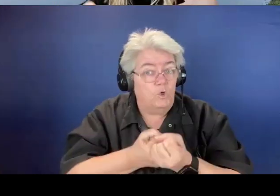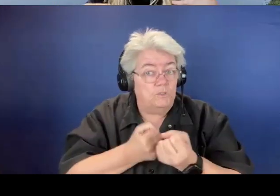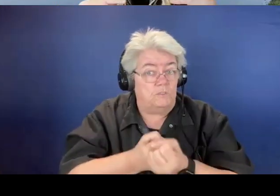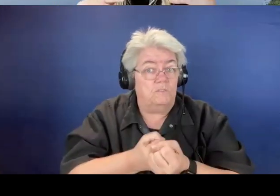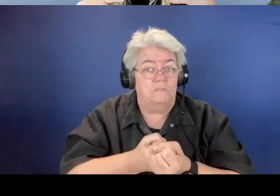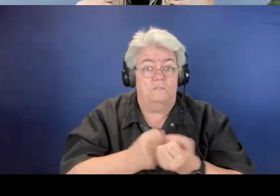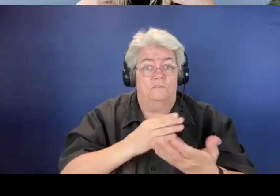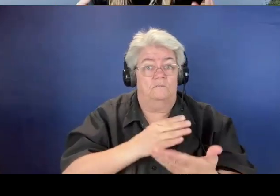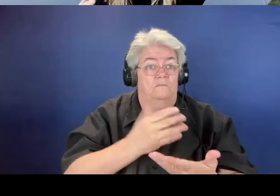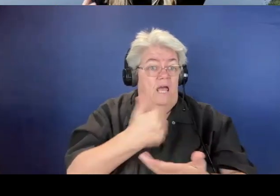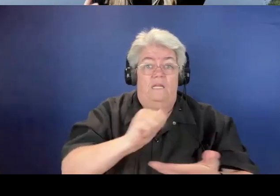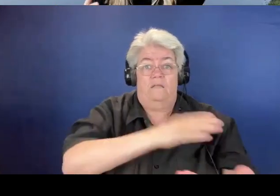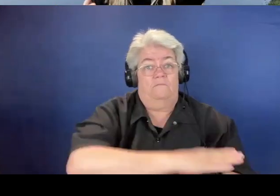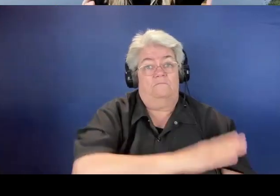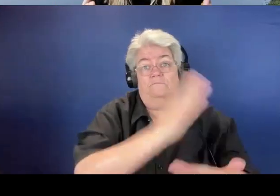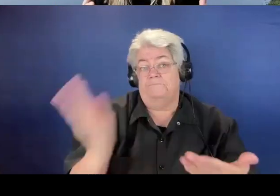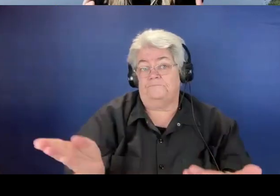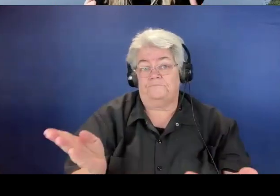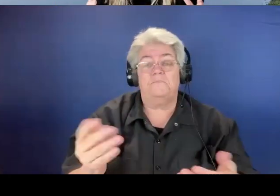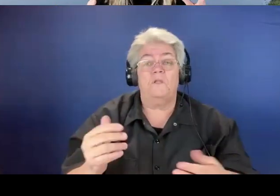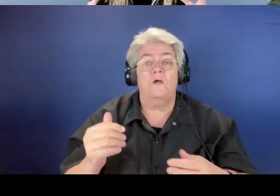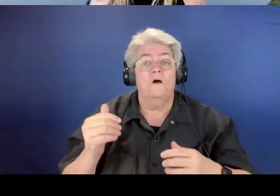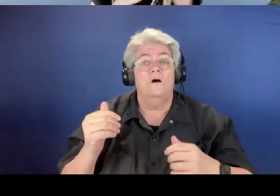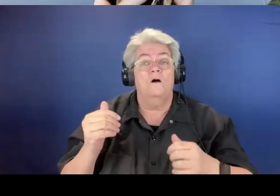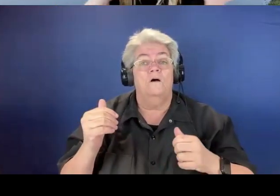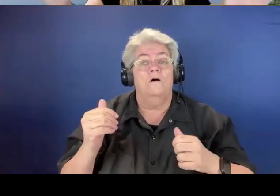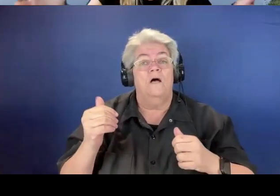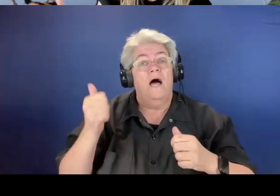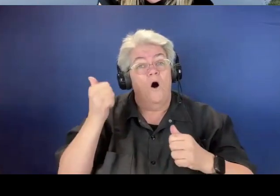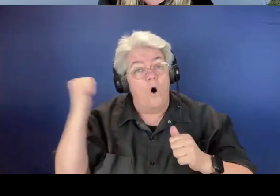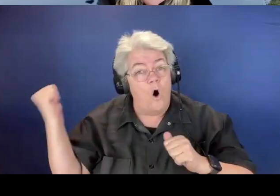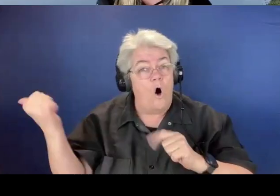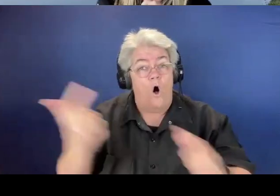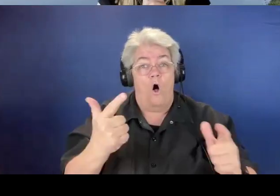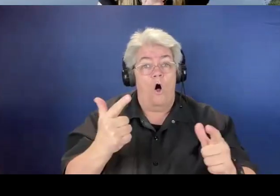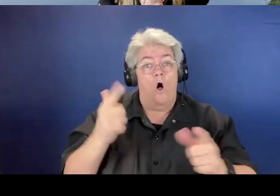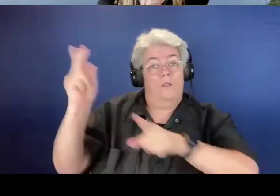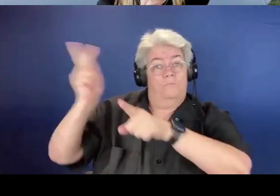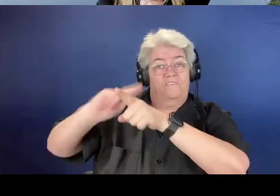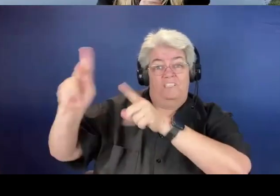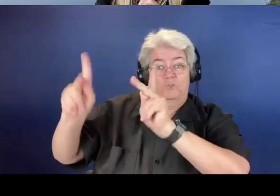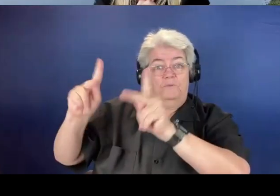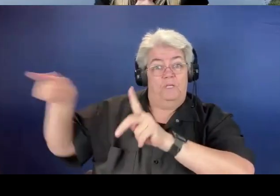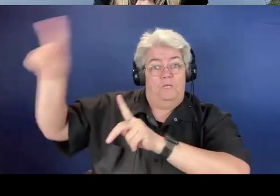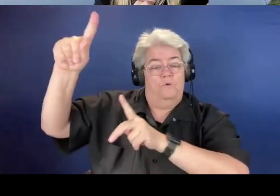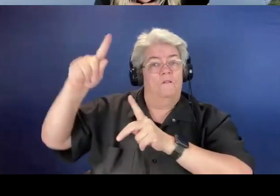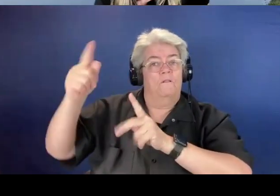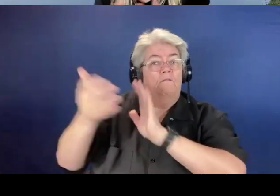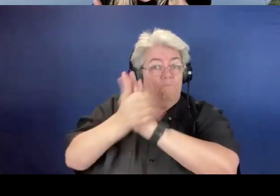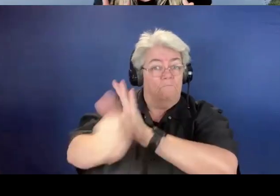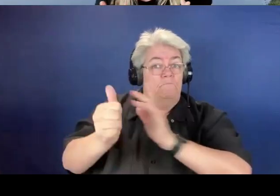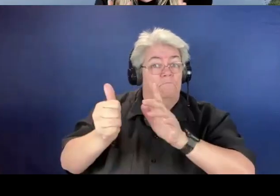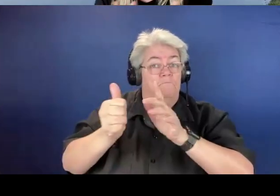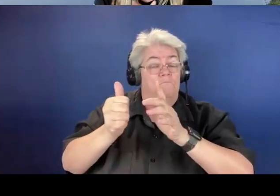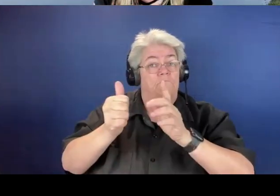Not every professional has the ability to tackle all of these approaches. Some people have more specialty than others.